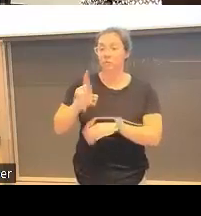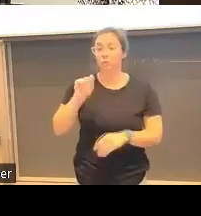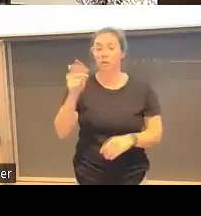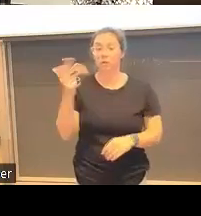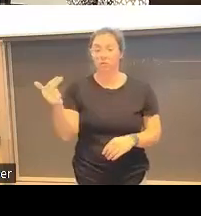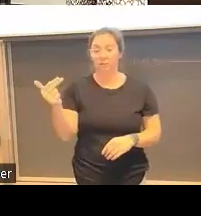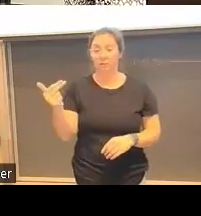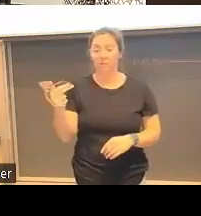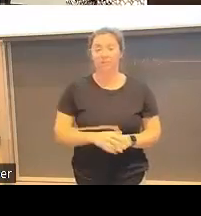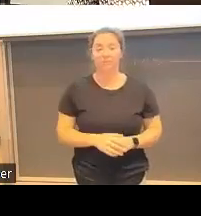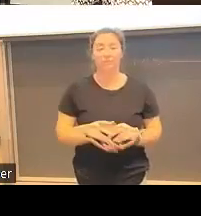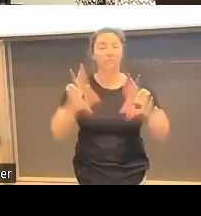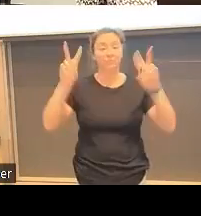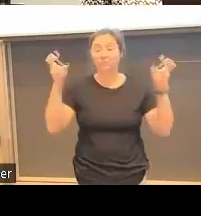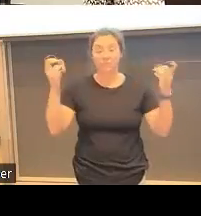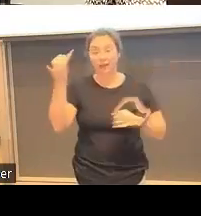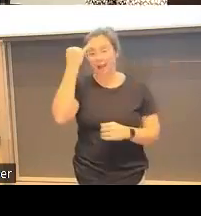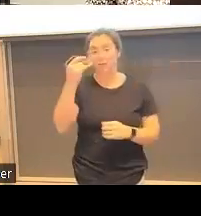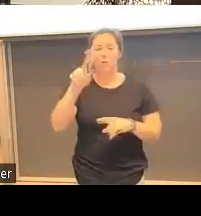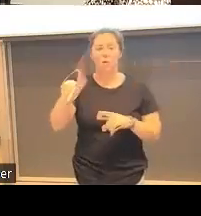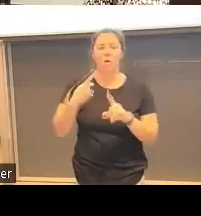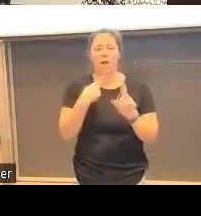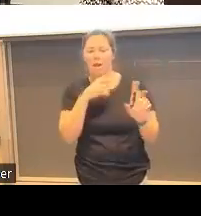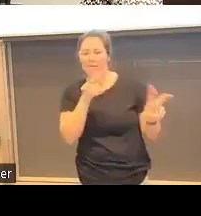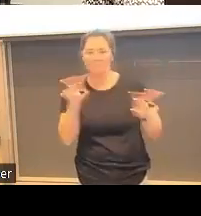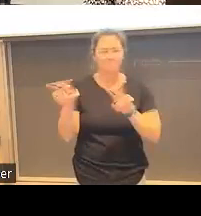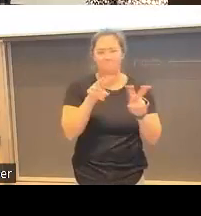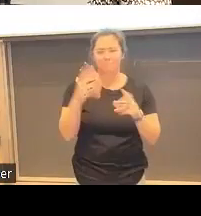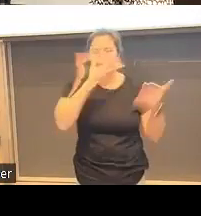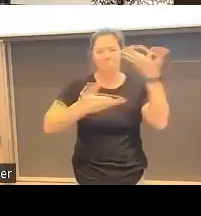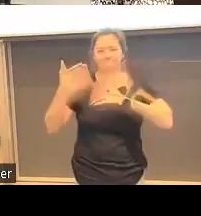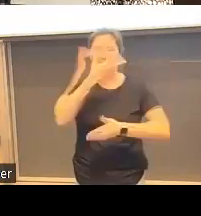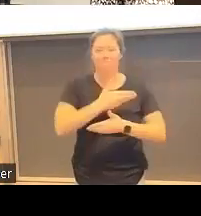is that we all have blind spots don't know everything are constantly missing things